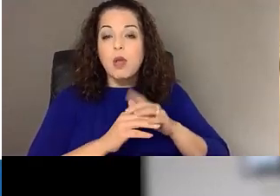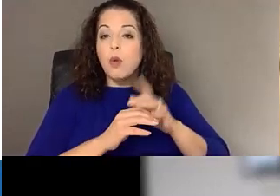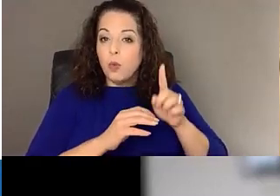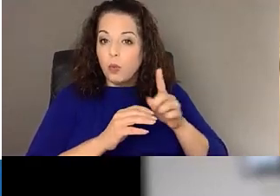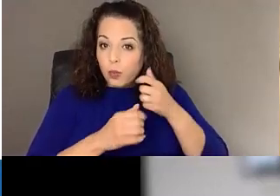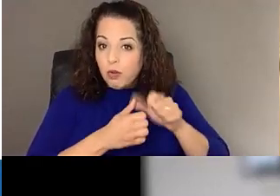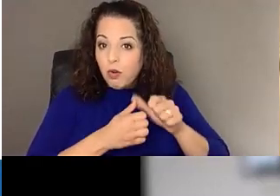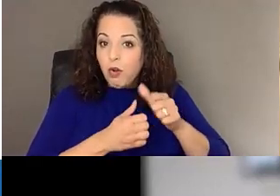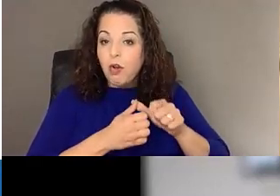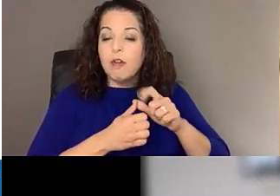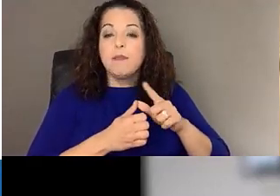a data visualization.